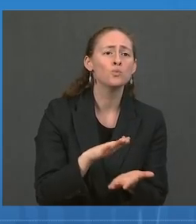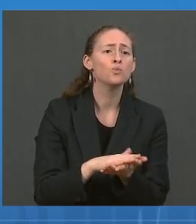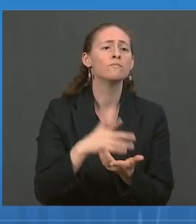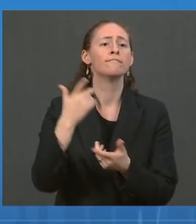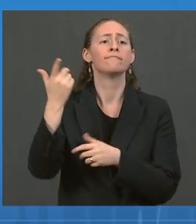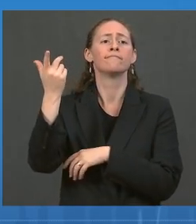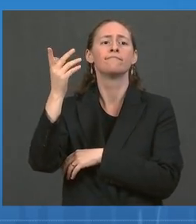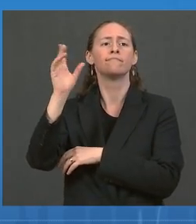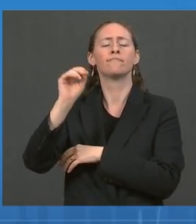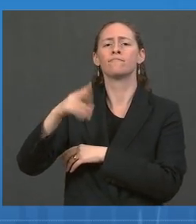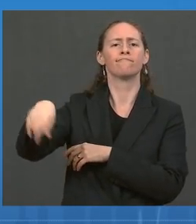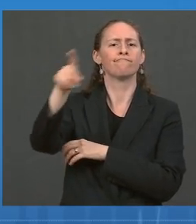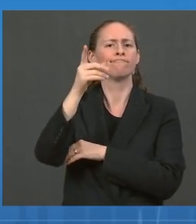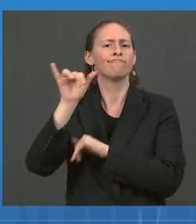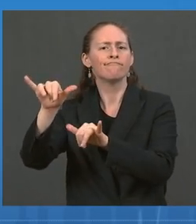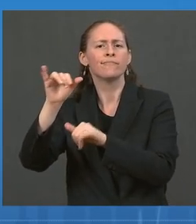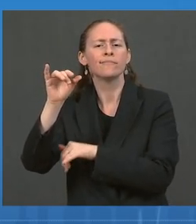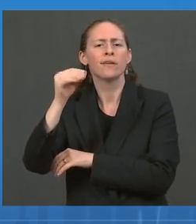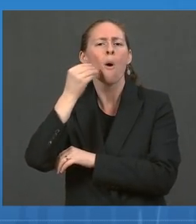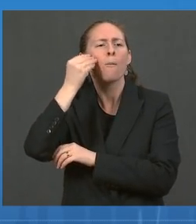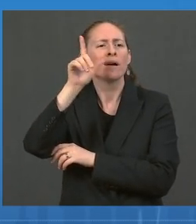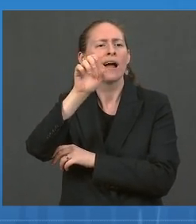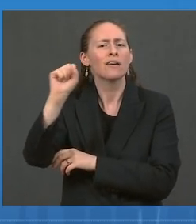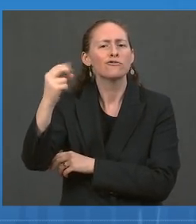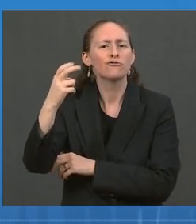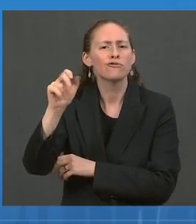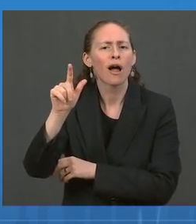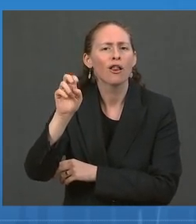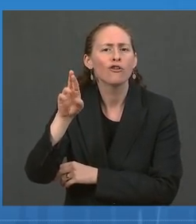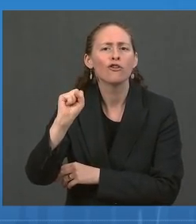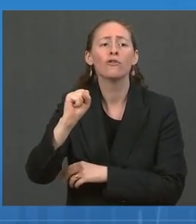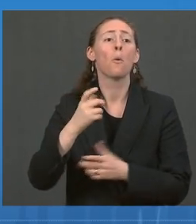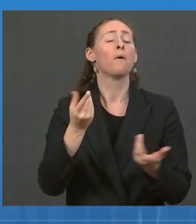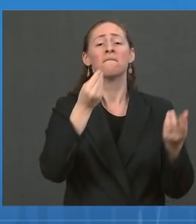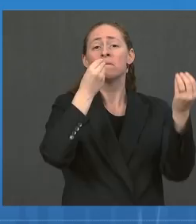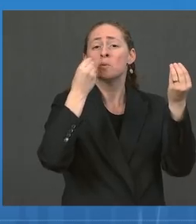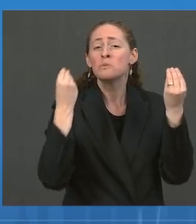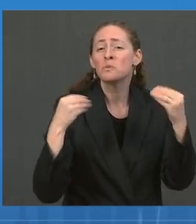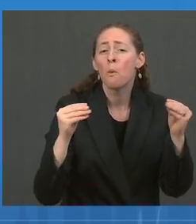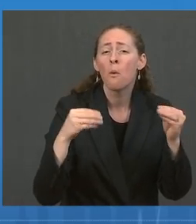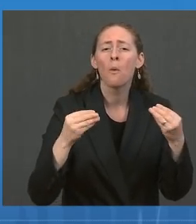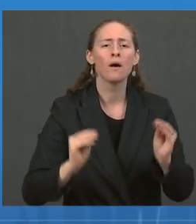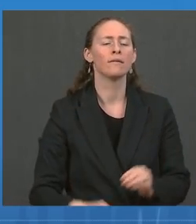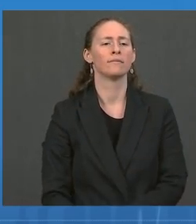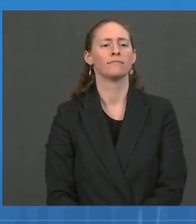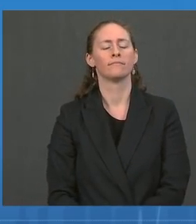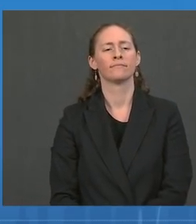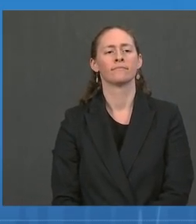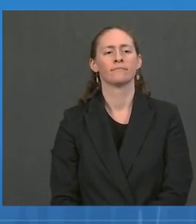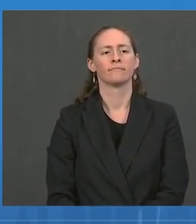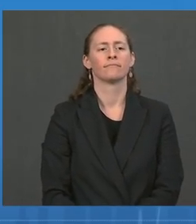Although protection against hospitalization and death remains quite high, we are starting to see these populations